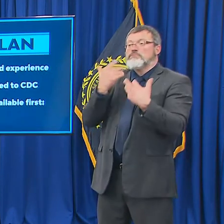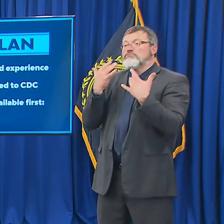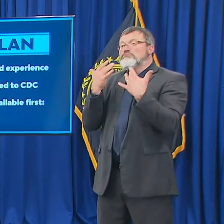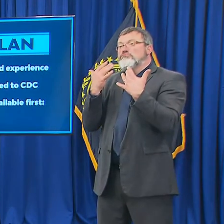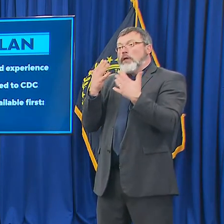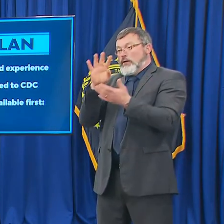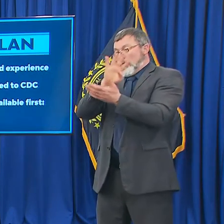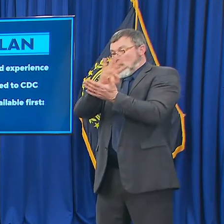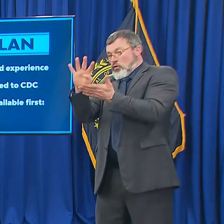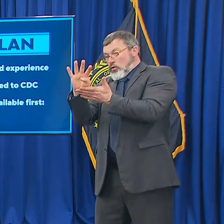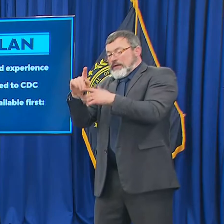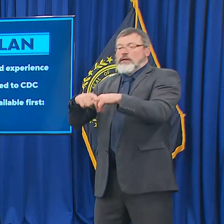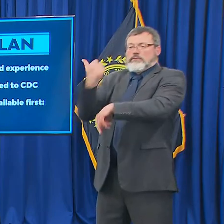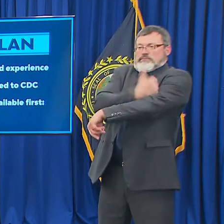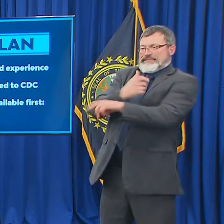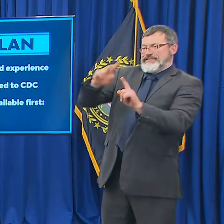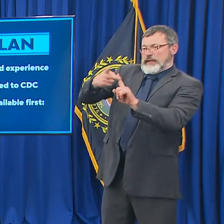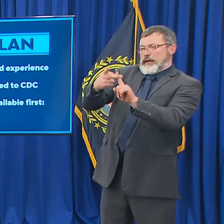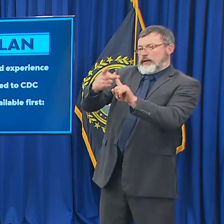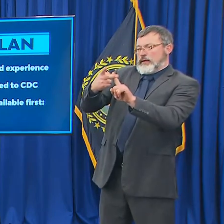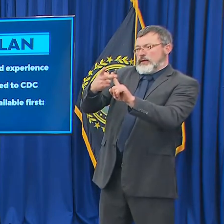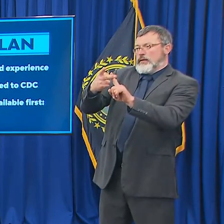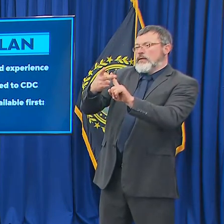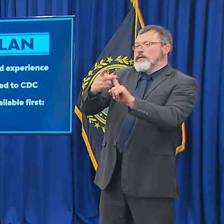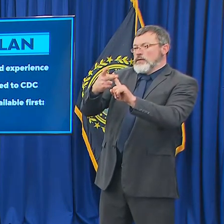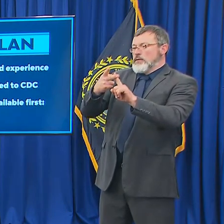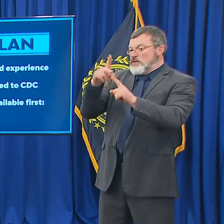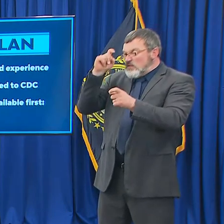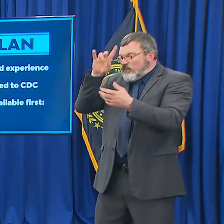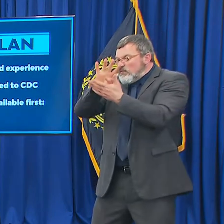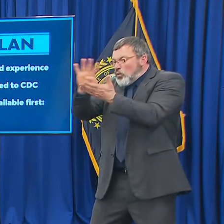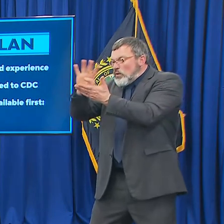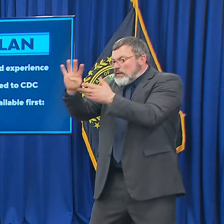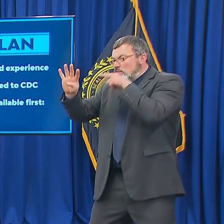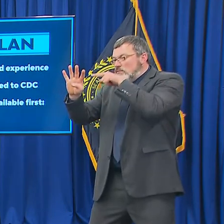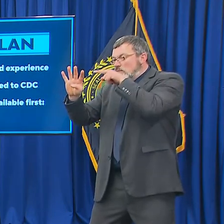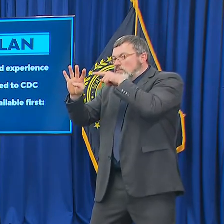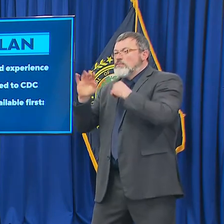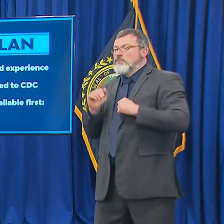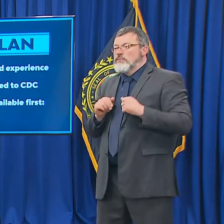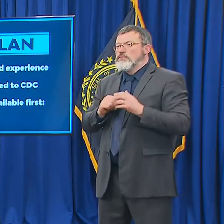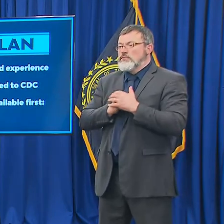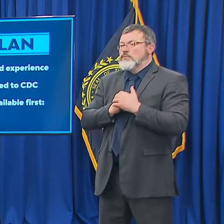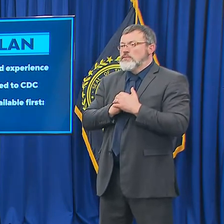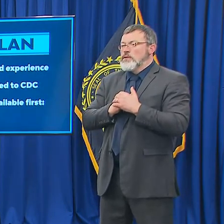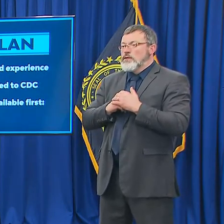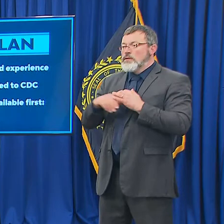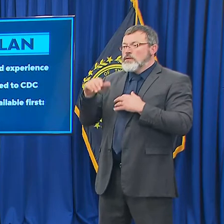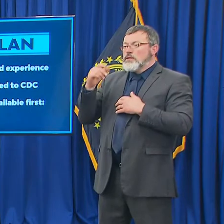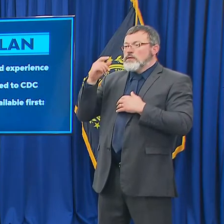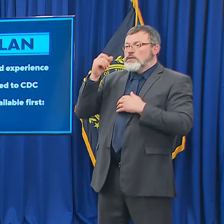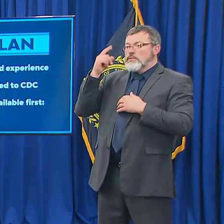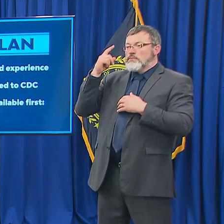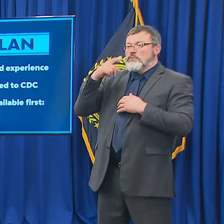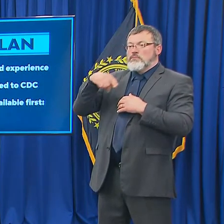to our own state and local needs. Our plan will call for a phased distribution of vaccine